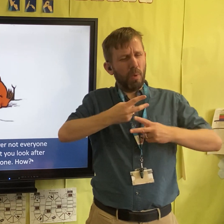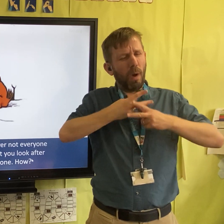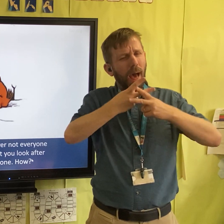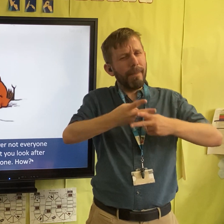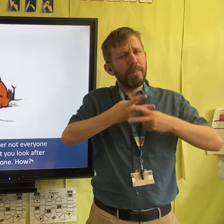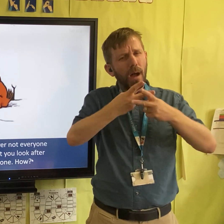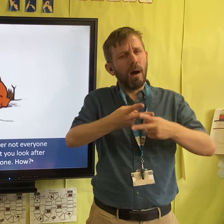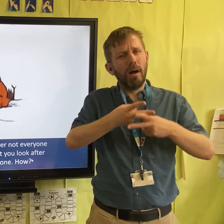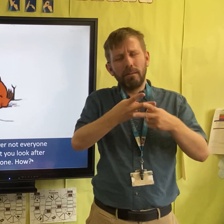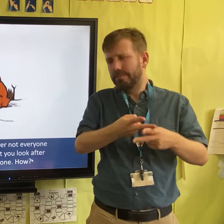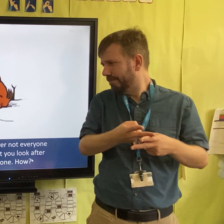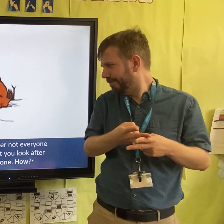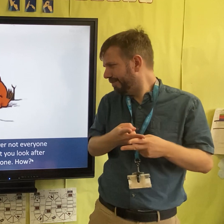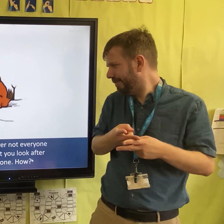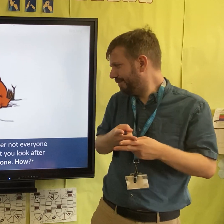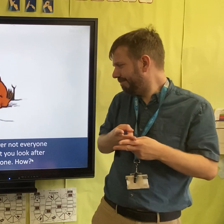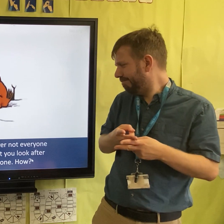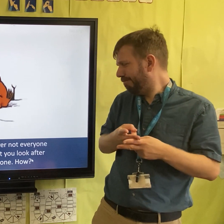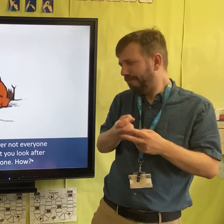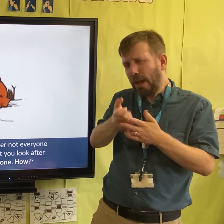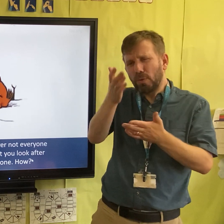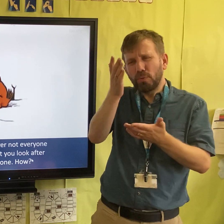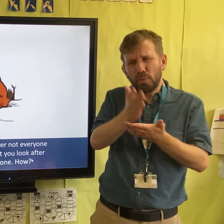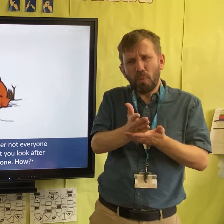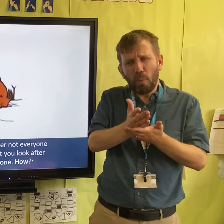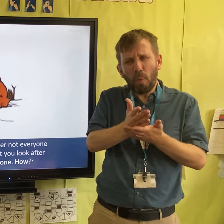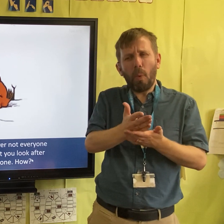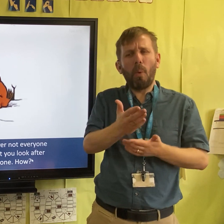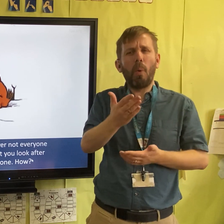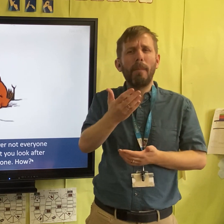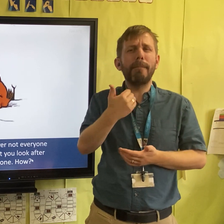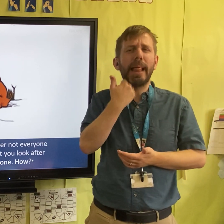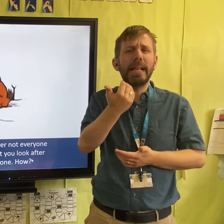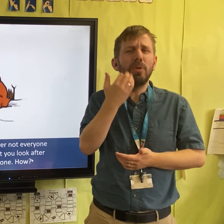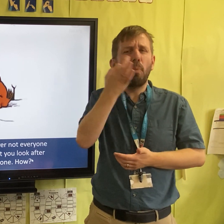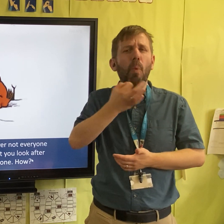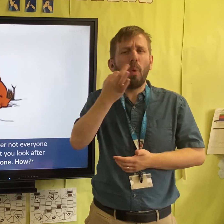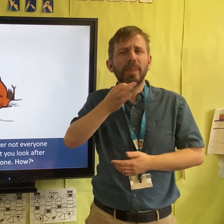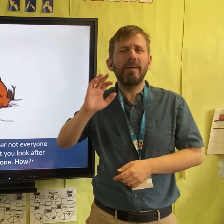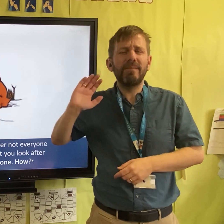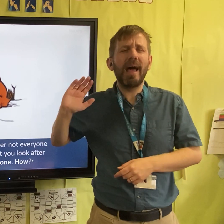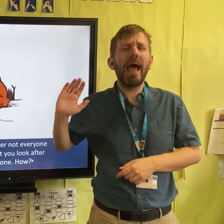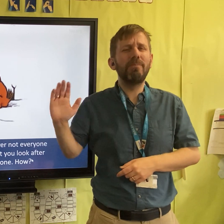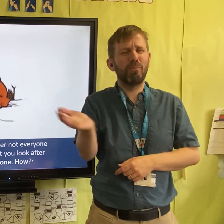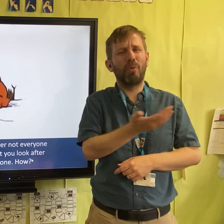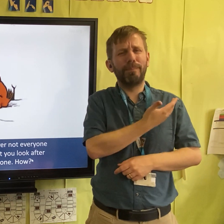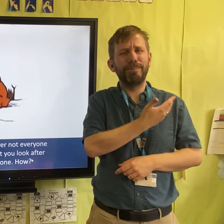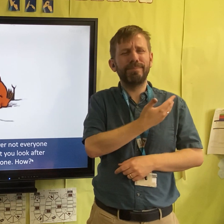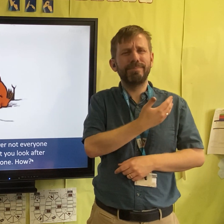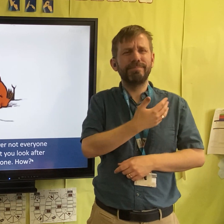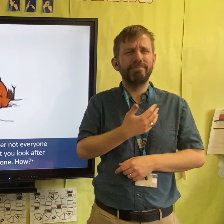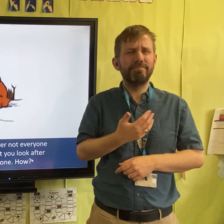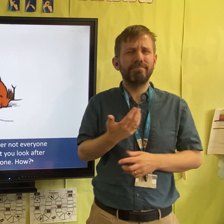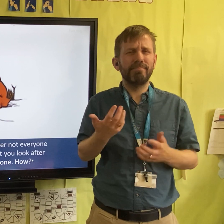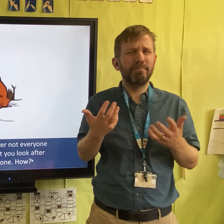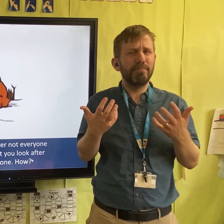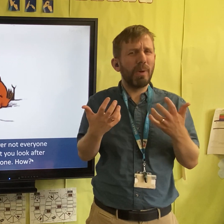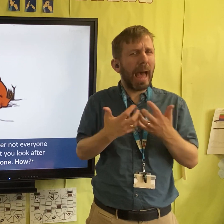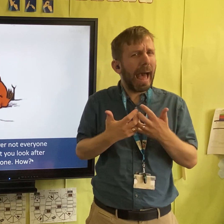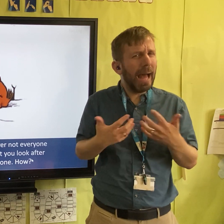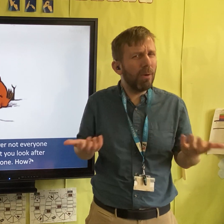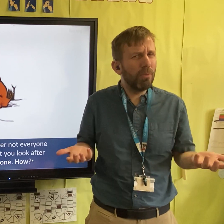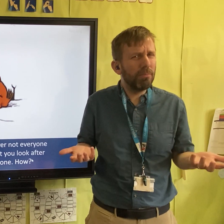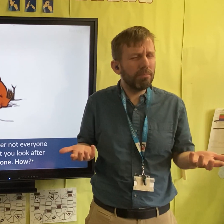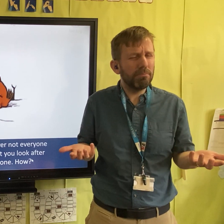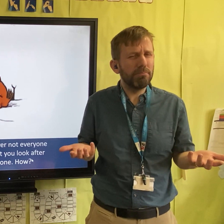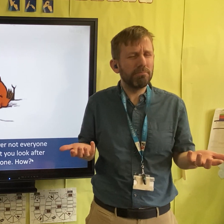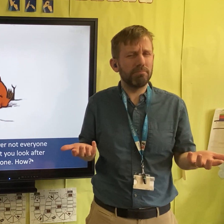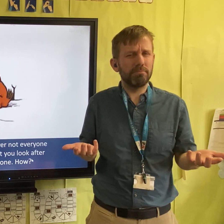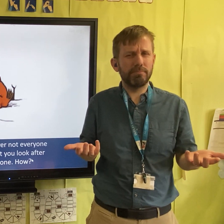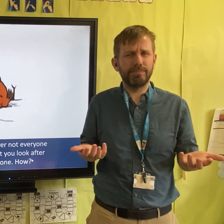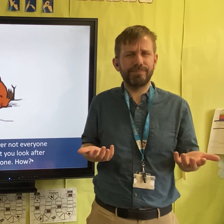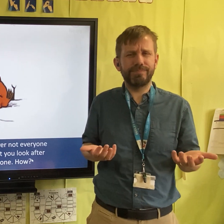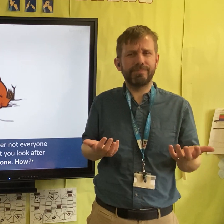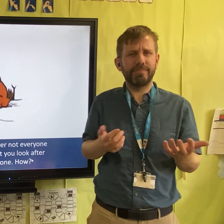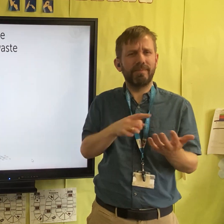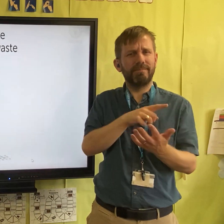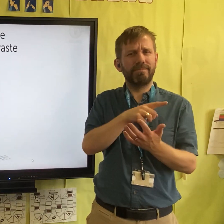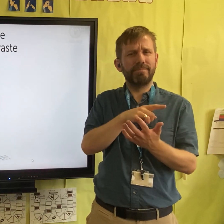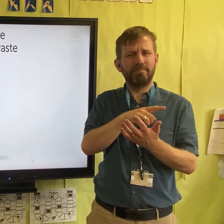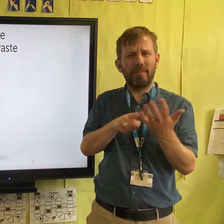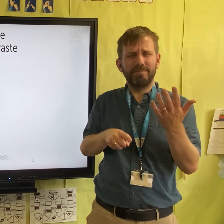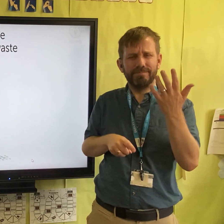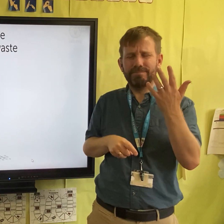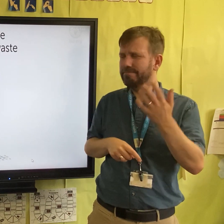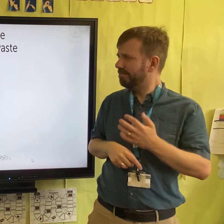after your water and that would make sure that there's plenty of water for everyone. But how?